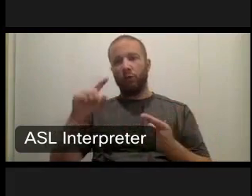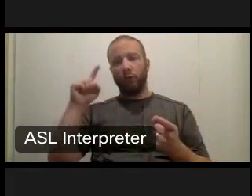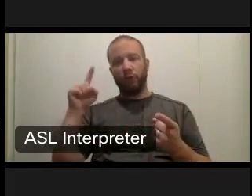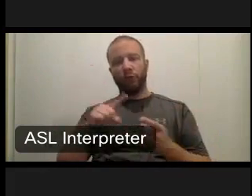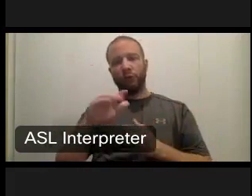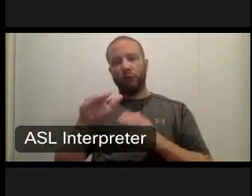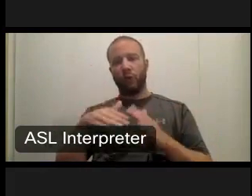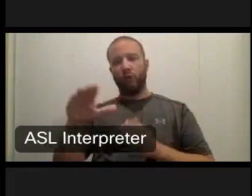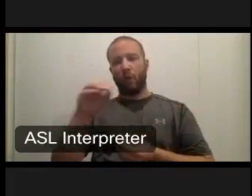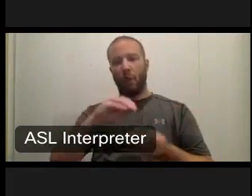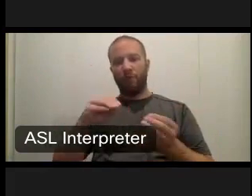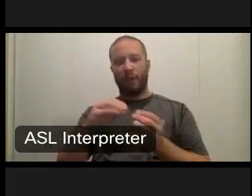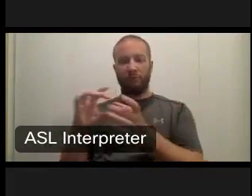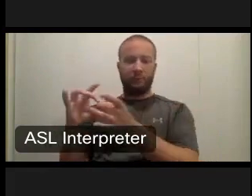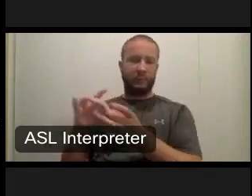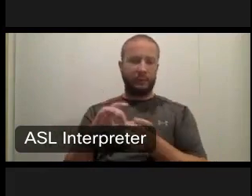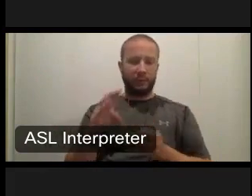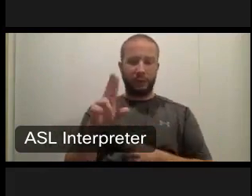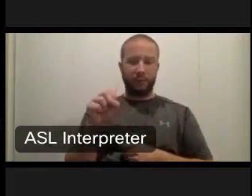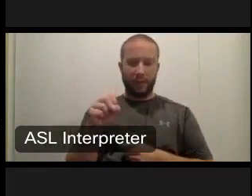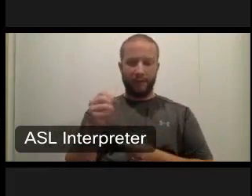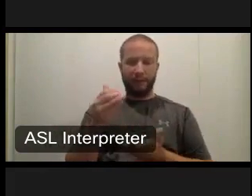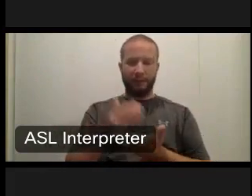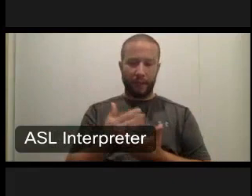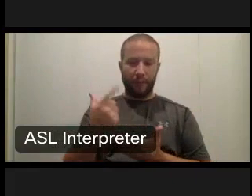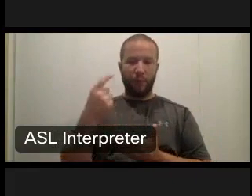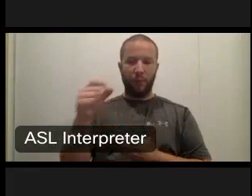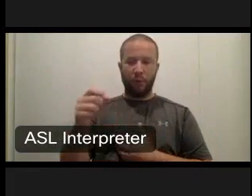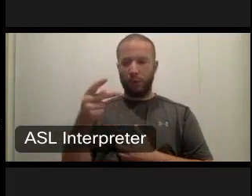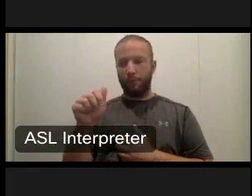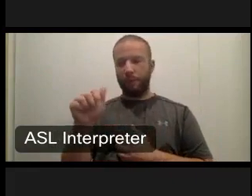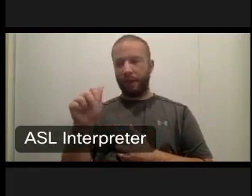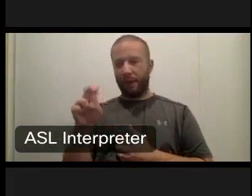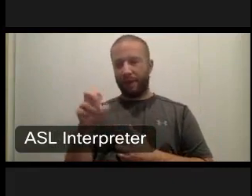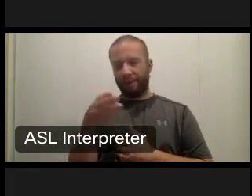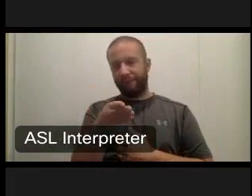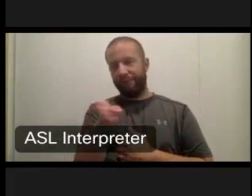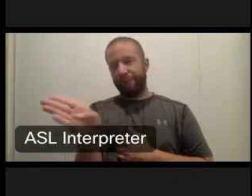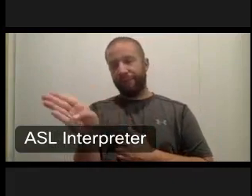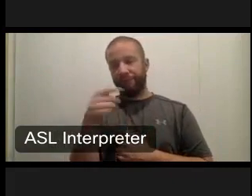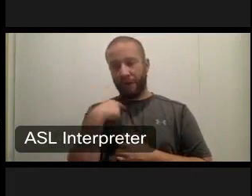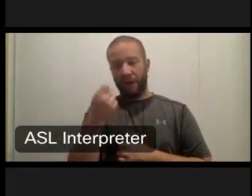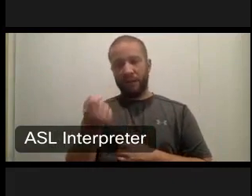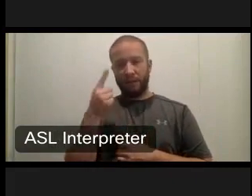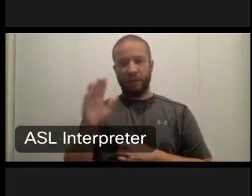Turning movements associated with bringing the bus to Pennsylvania Ave and I understand the idea that